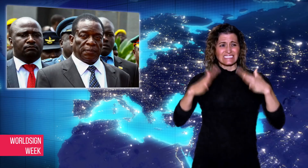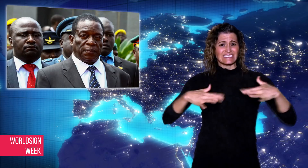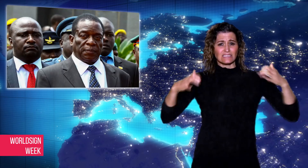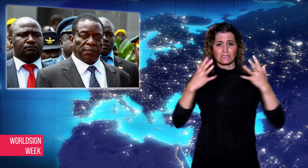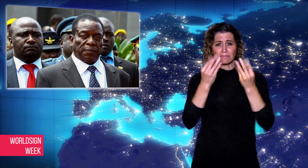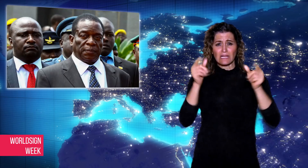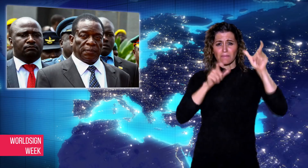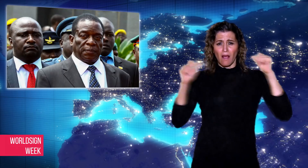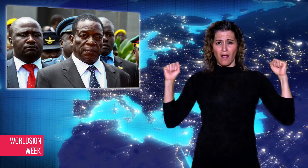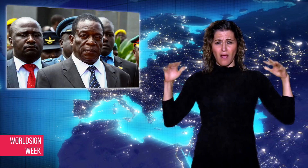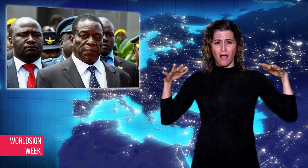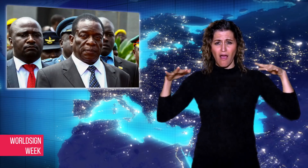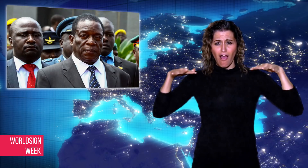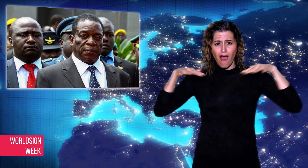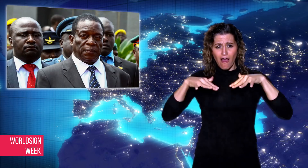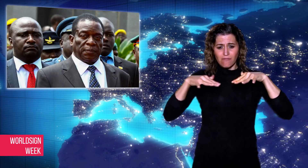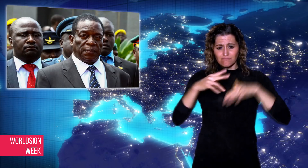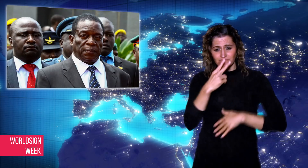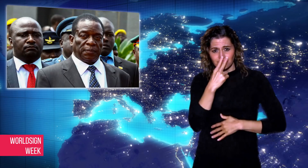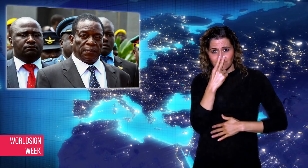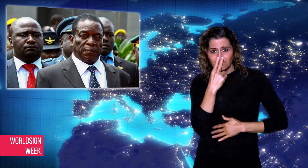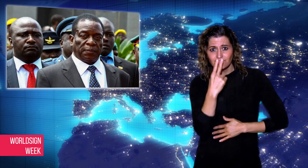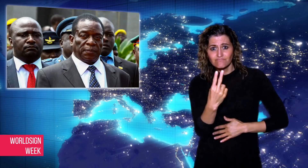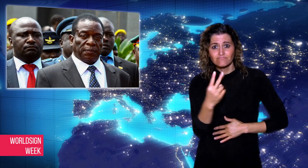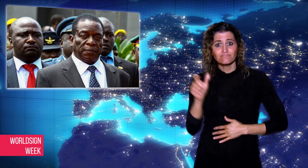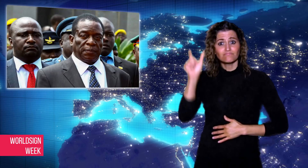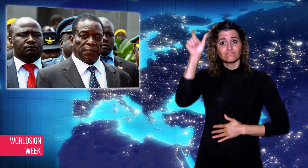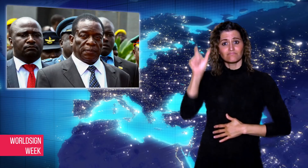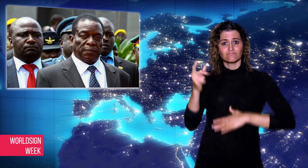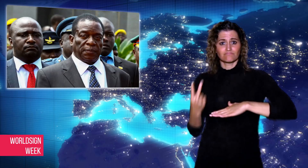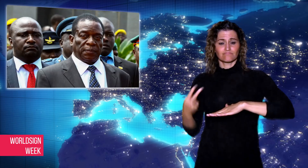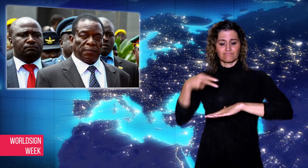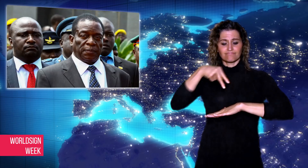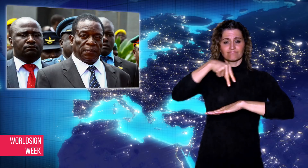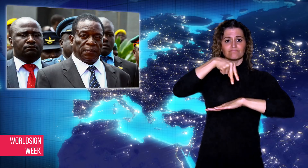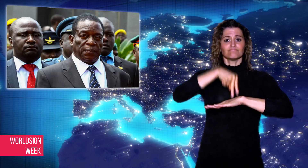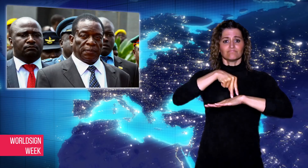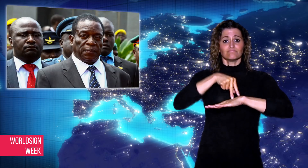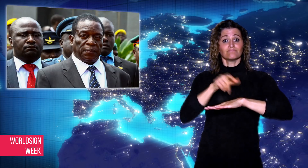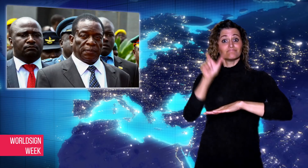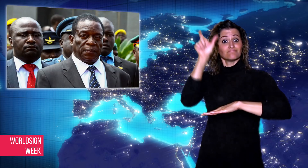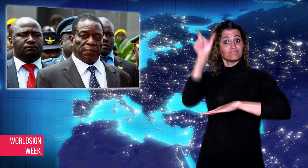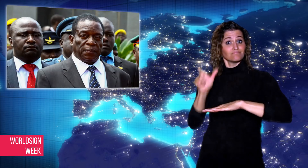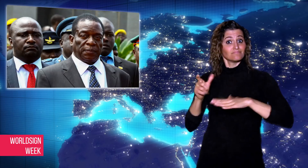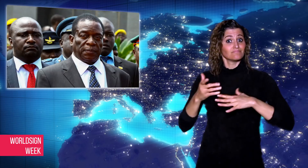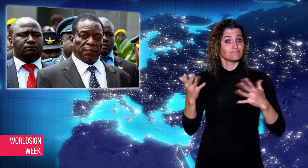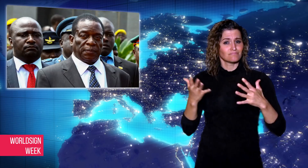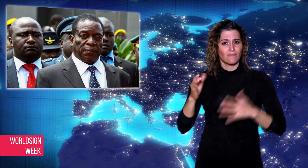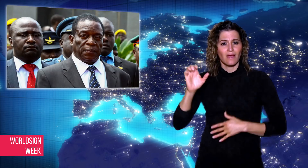president, Emmerson Mnangagwa, was